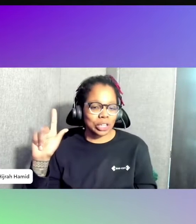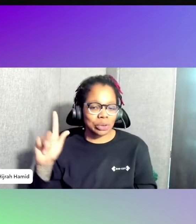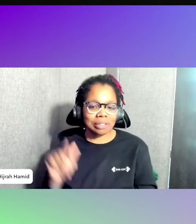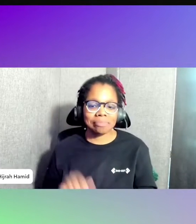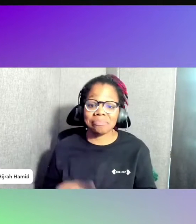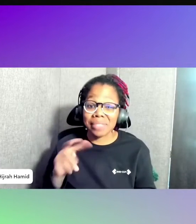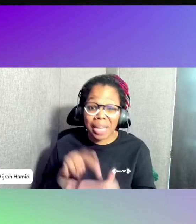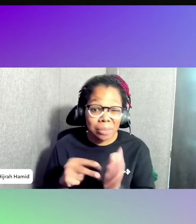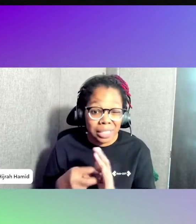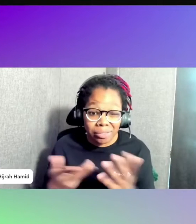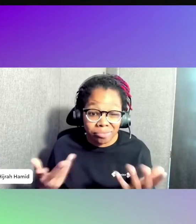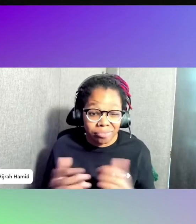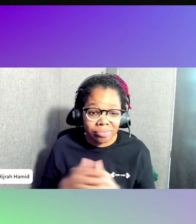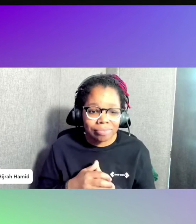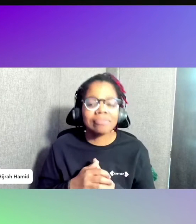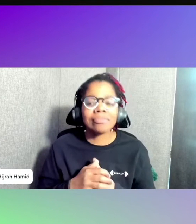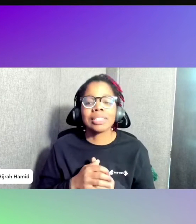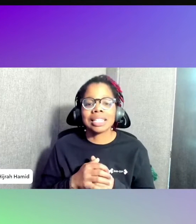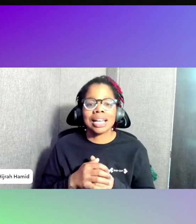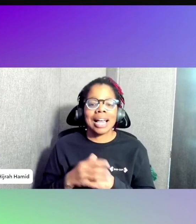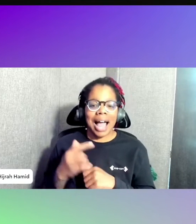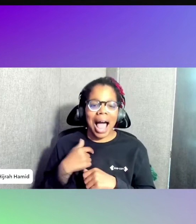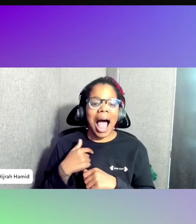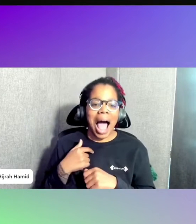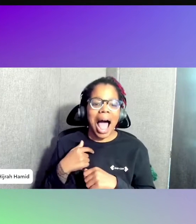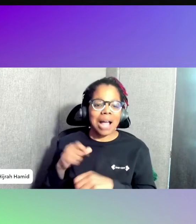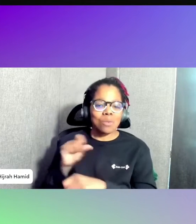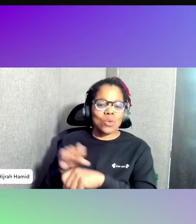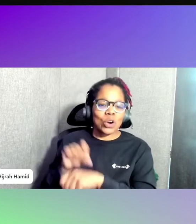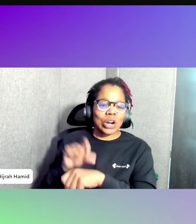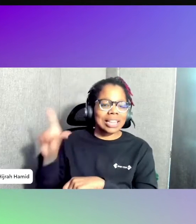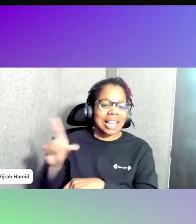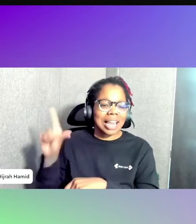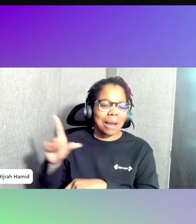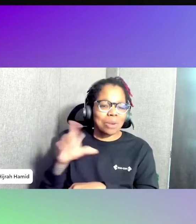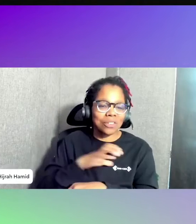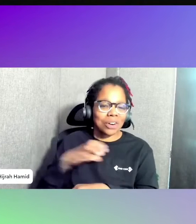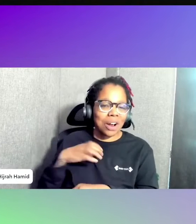Nasa slash library of congress chair in astrobiology for 2023, and what that means is